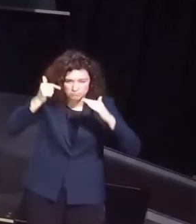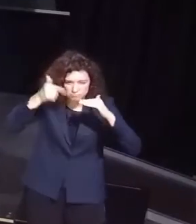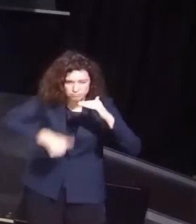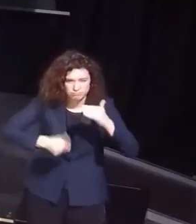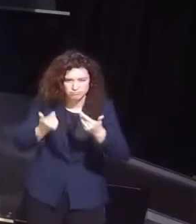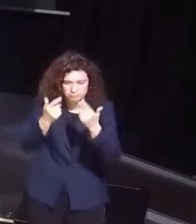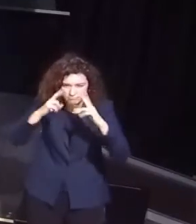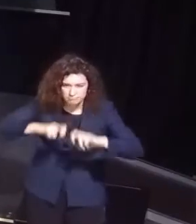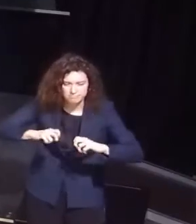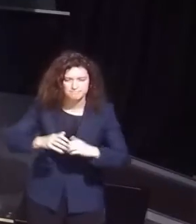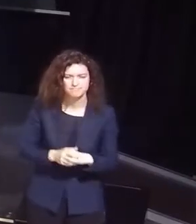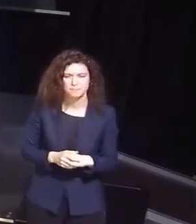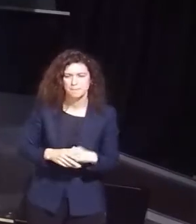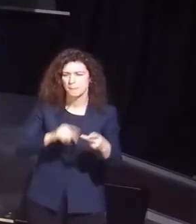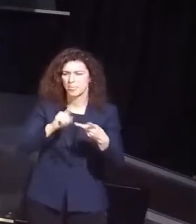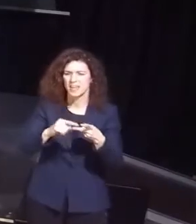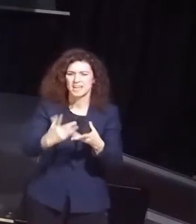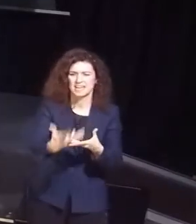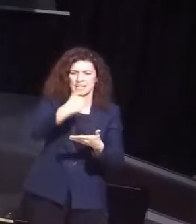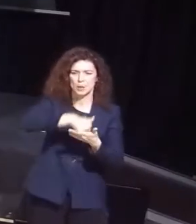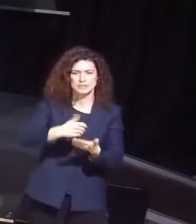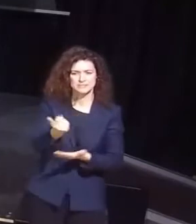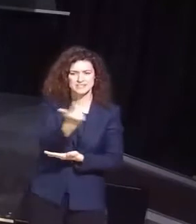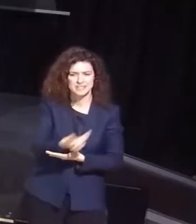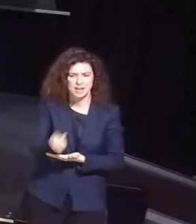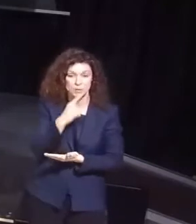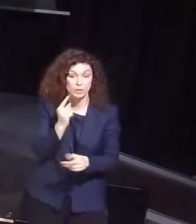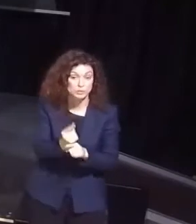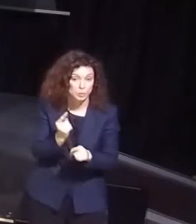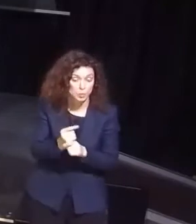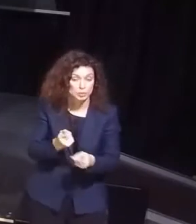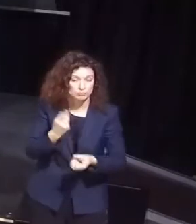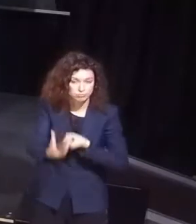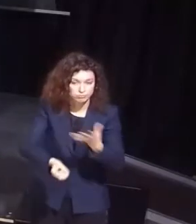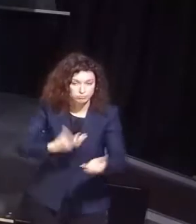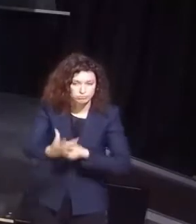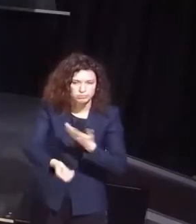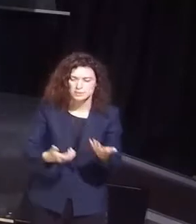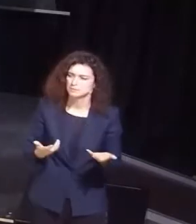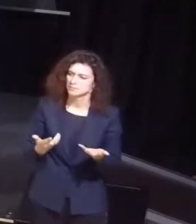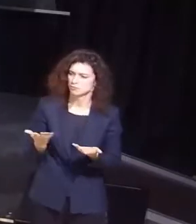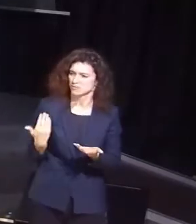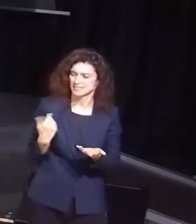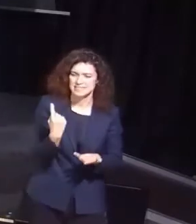I'm going to be talking a lot about inclusive design today. And I actually had someone recently asked me,